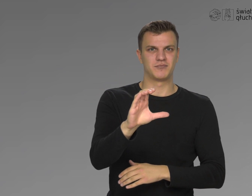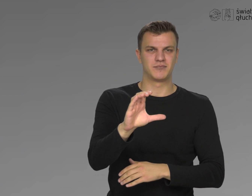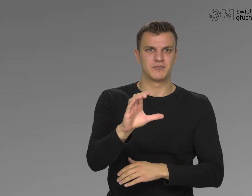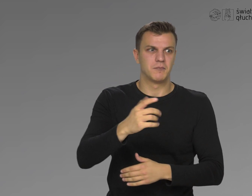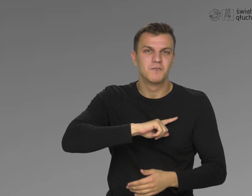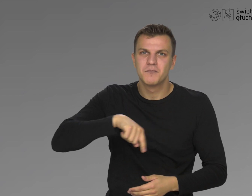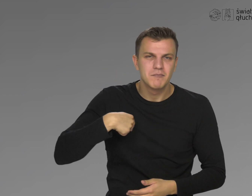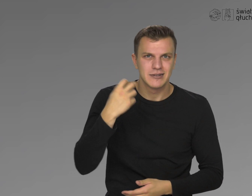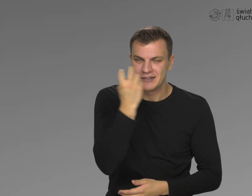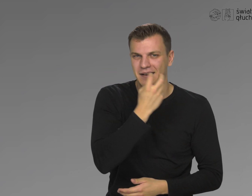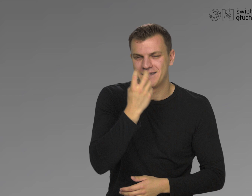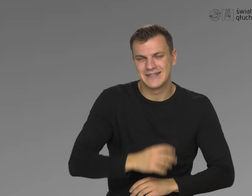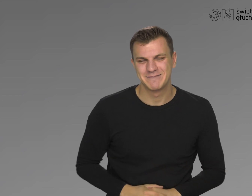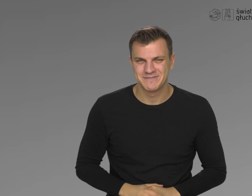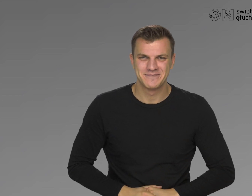We’d love to see them.